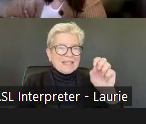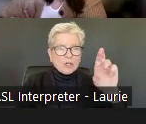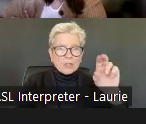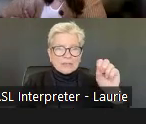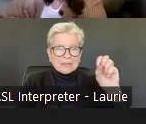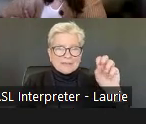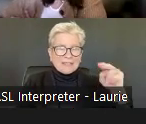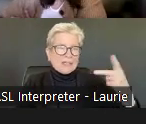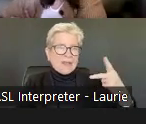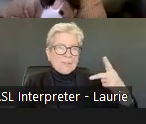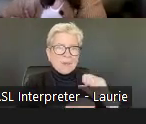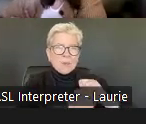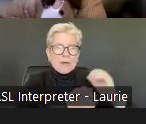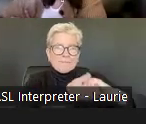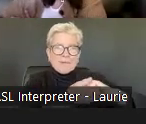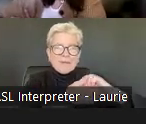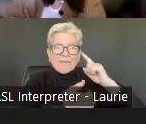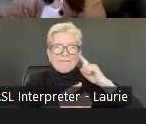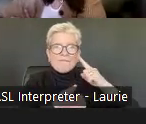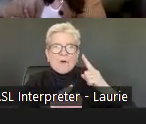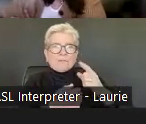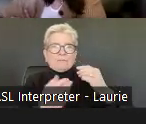years now on 9th grade success, and he's incredibly knowledgeable